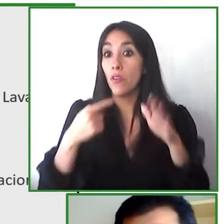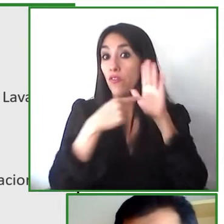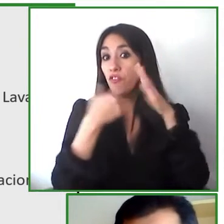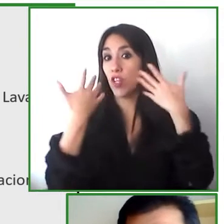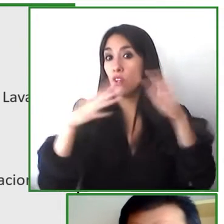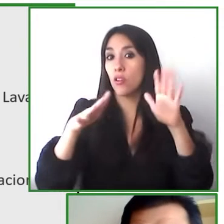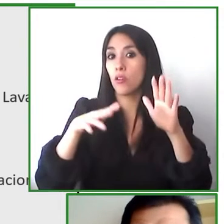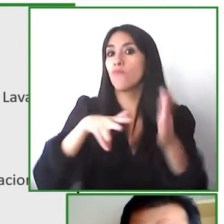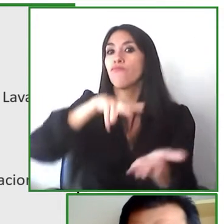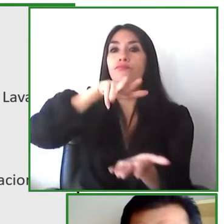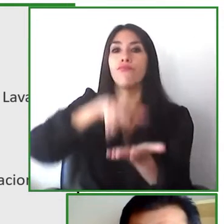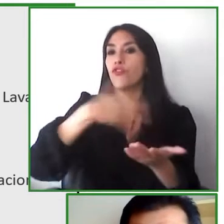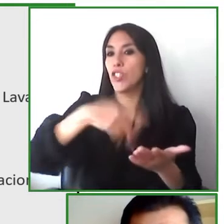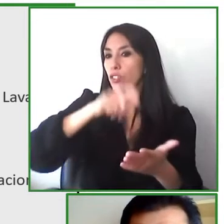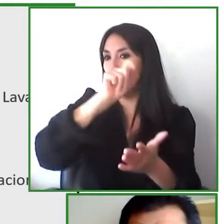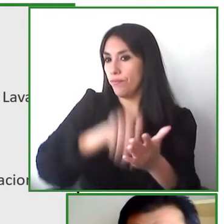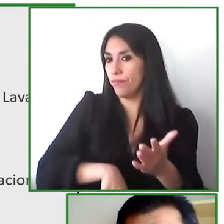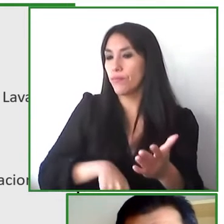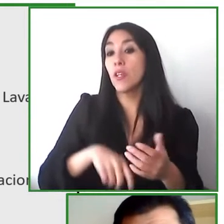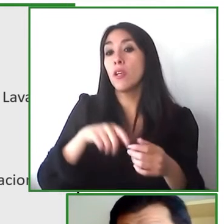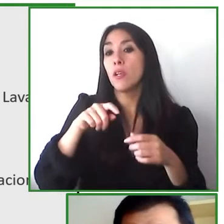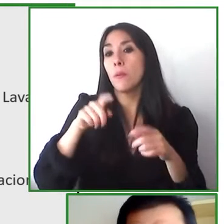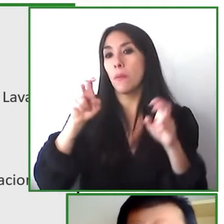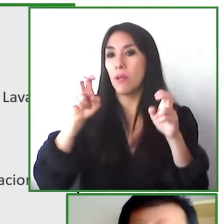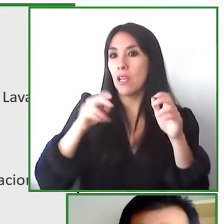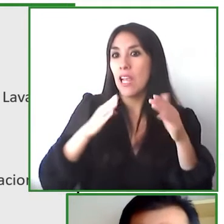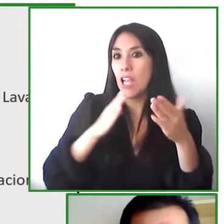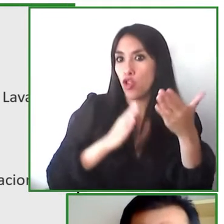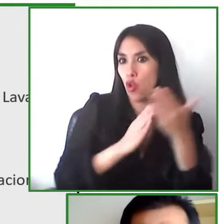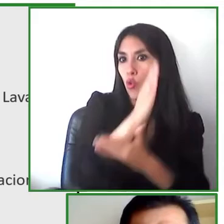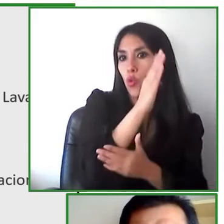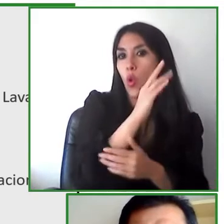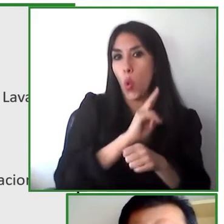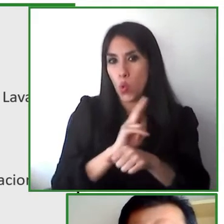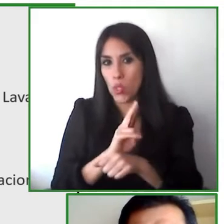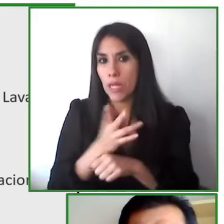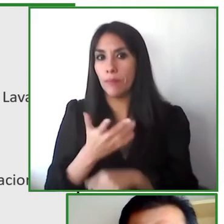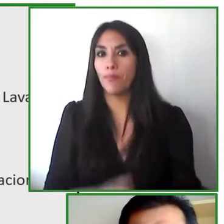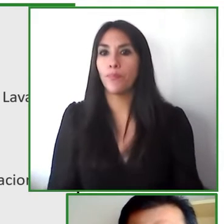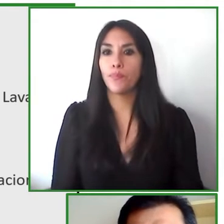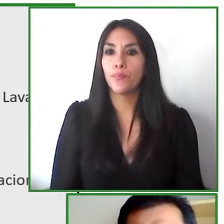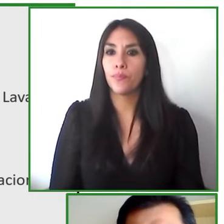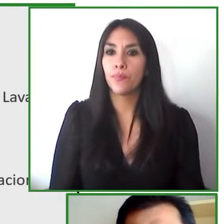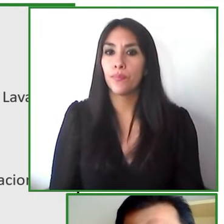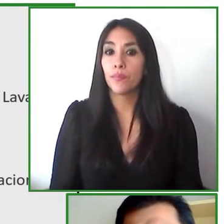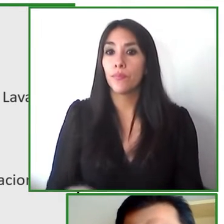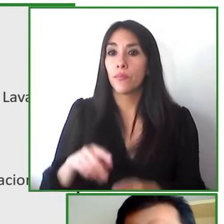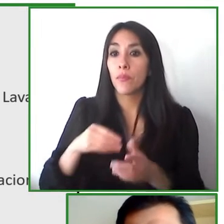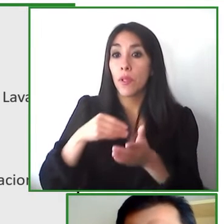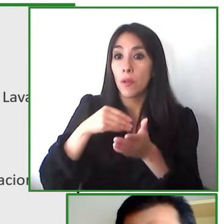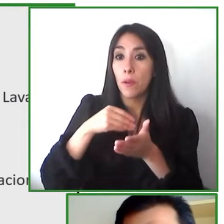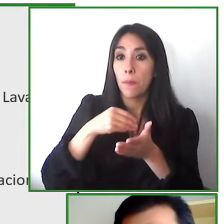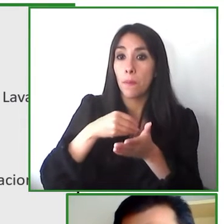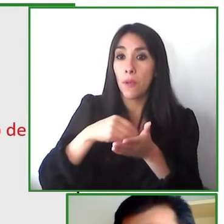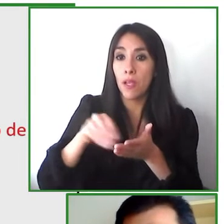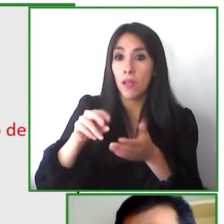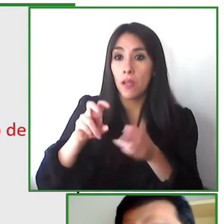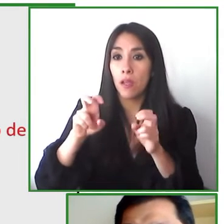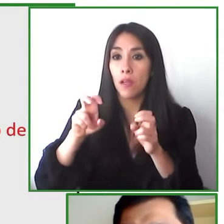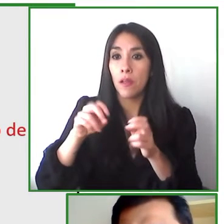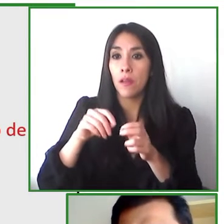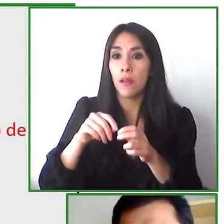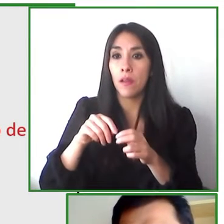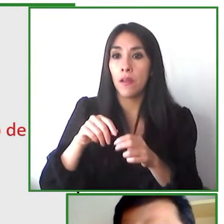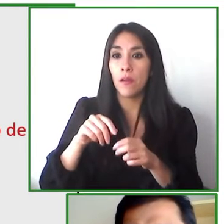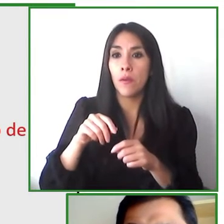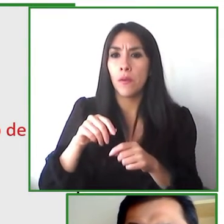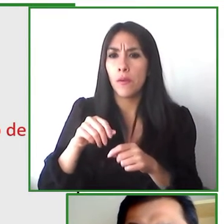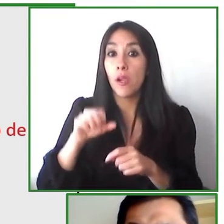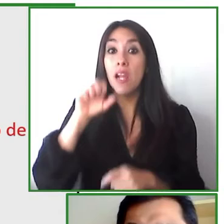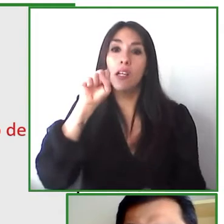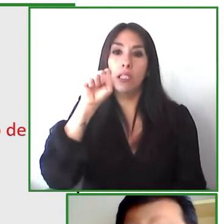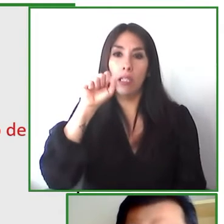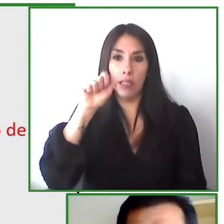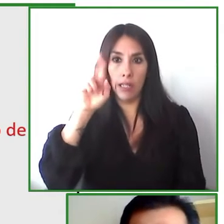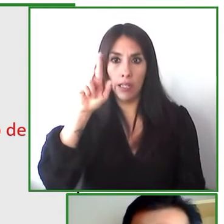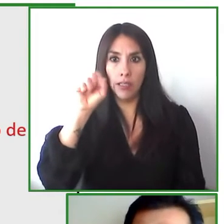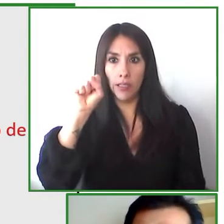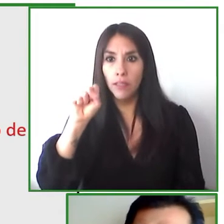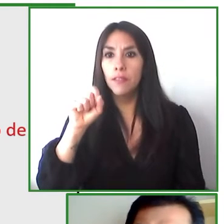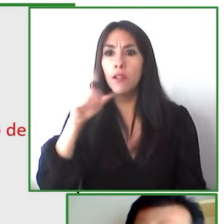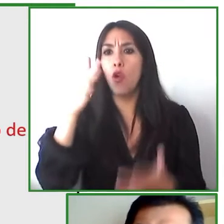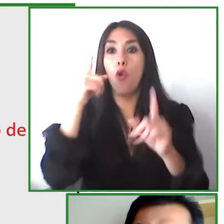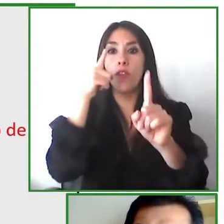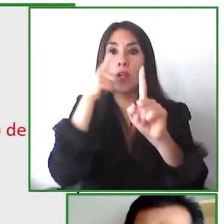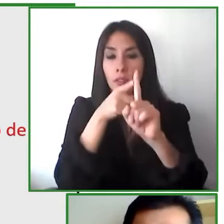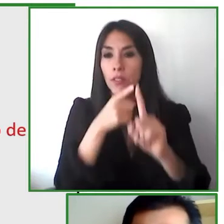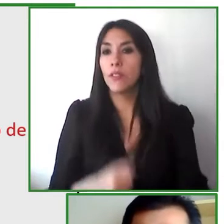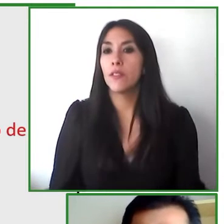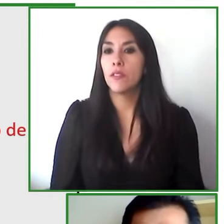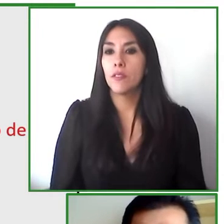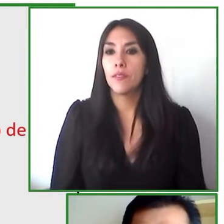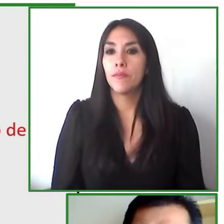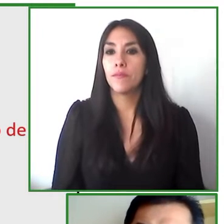model so they pay an annual fee for a license our objective is to replicate the plan there